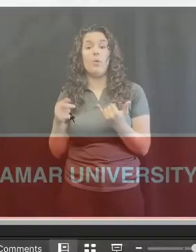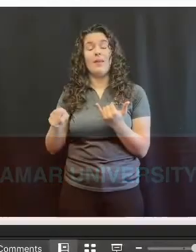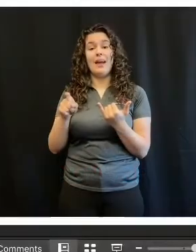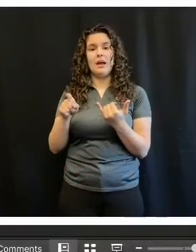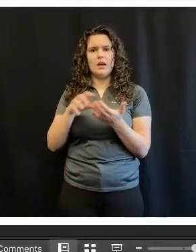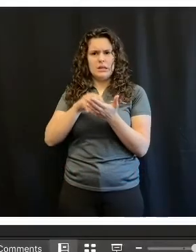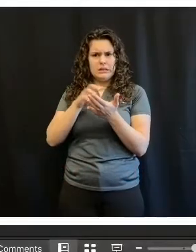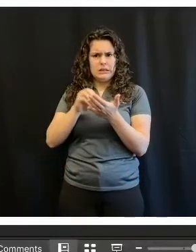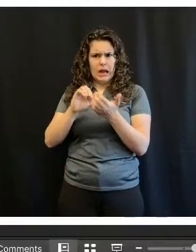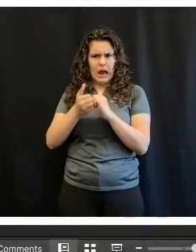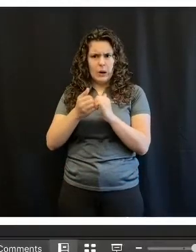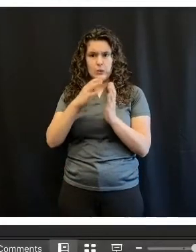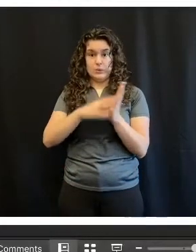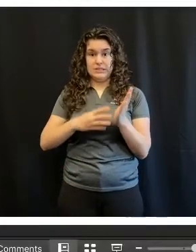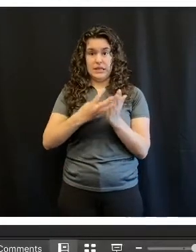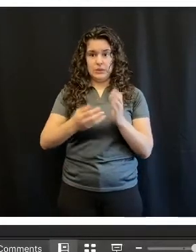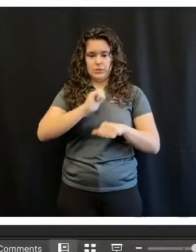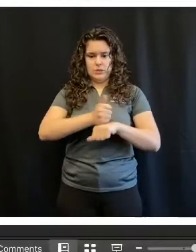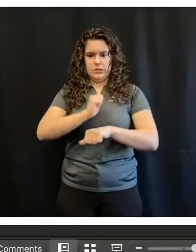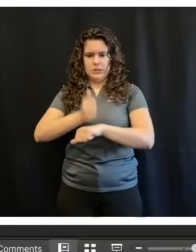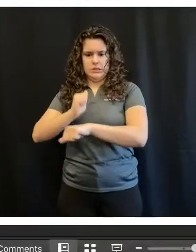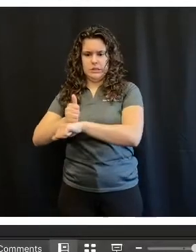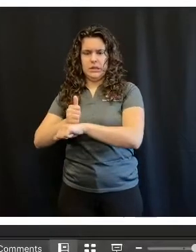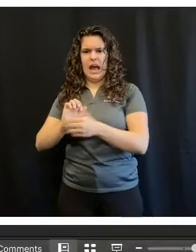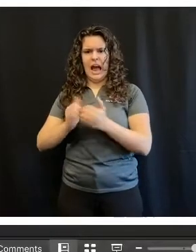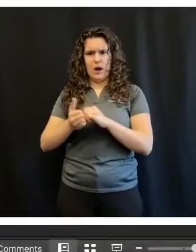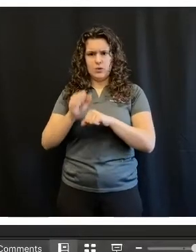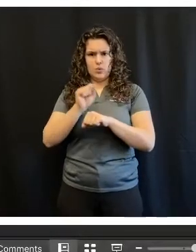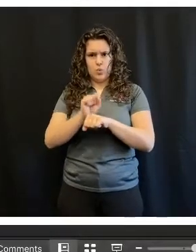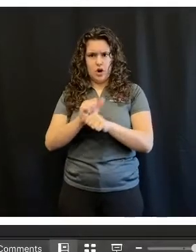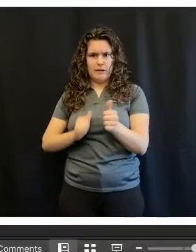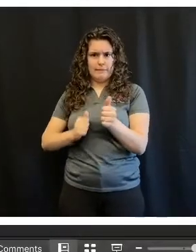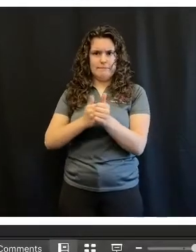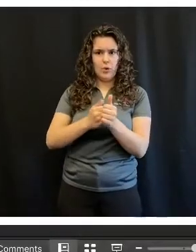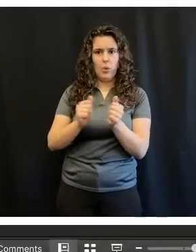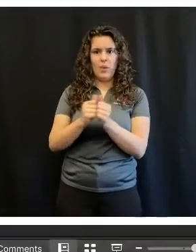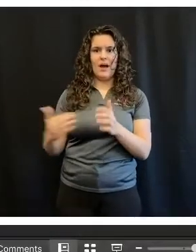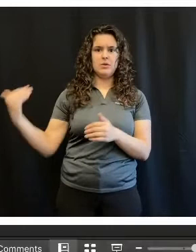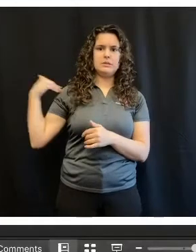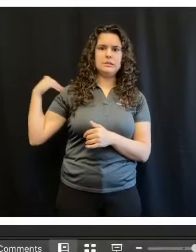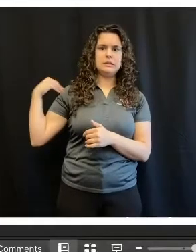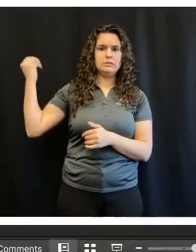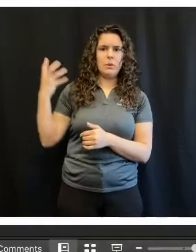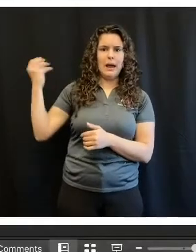how to do work without having to be reminded and reinforced by an adult or a teacher.